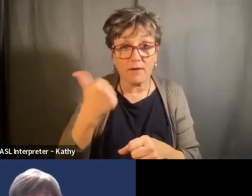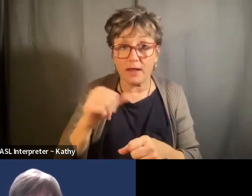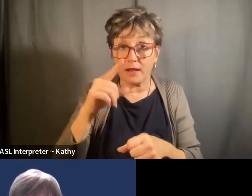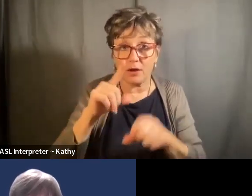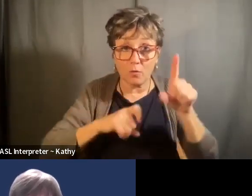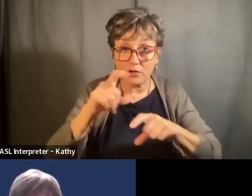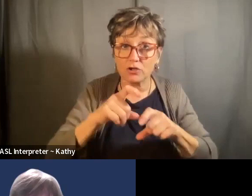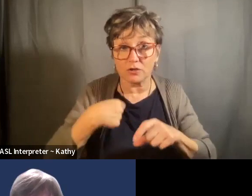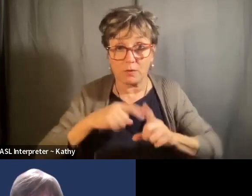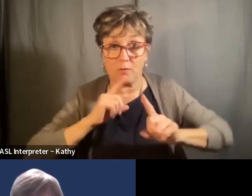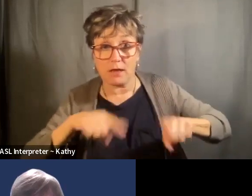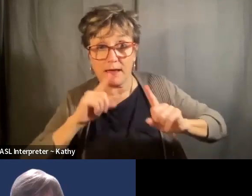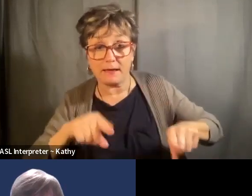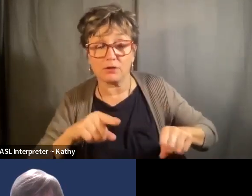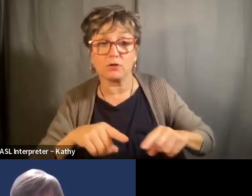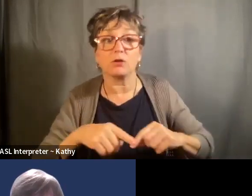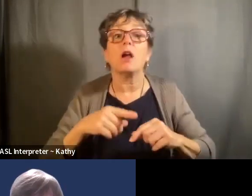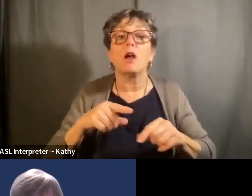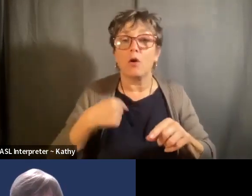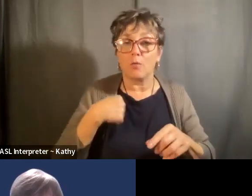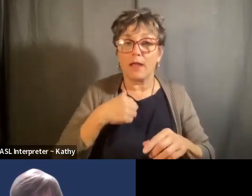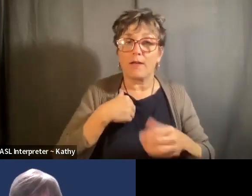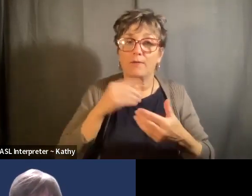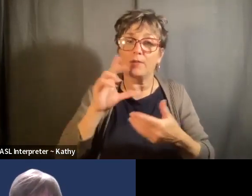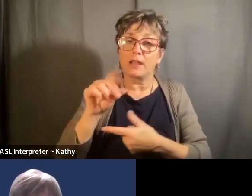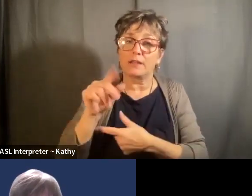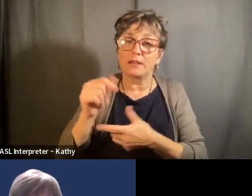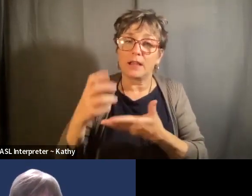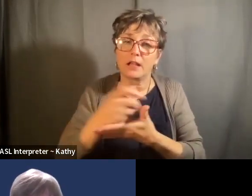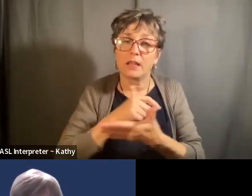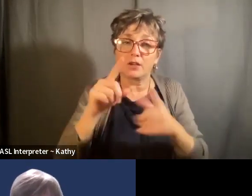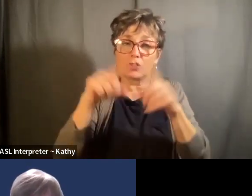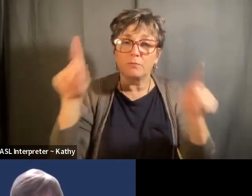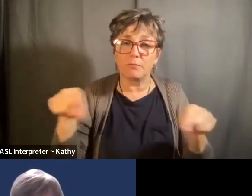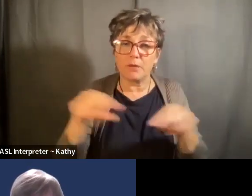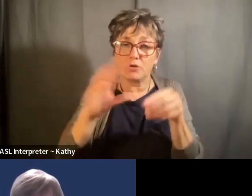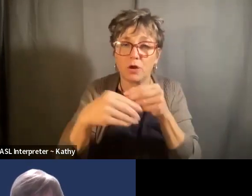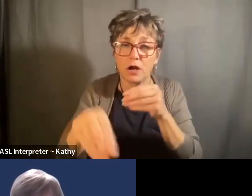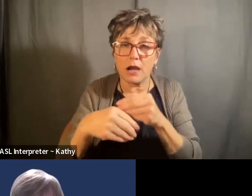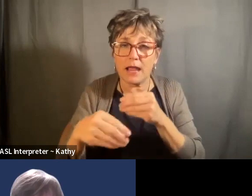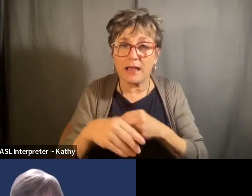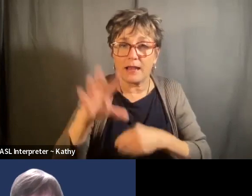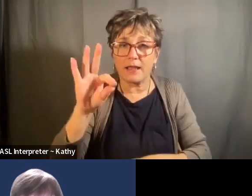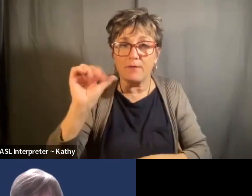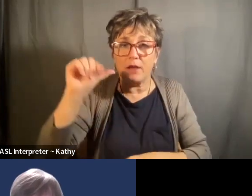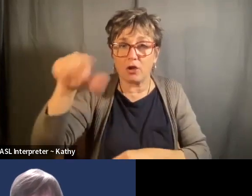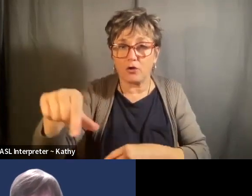our Data Collection page and, you know, just keep coming back and um providing that feedback. So